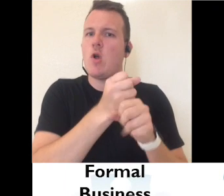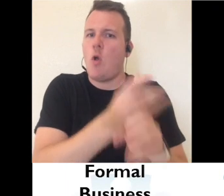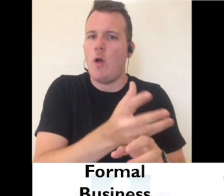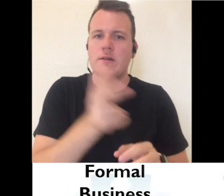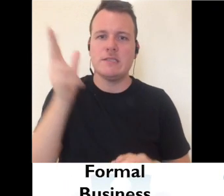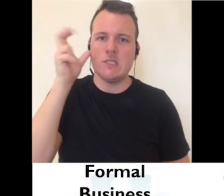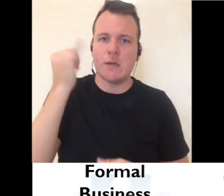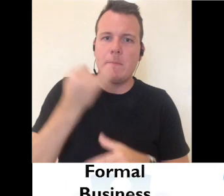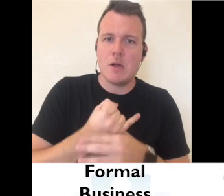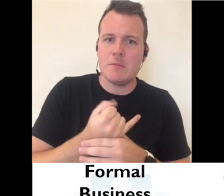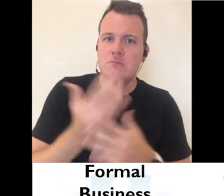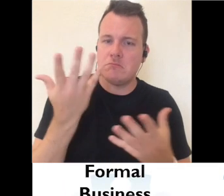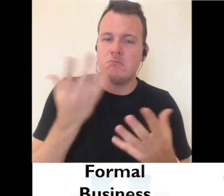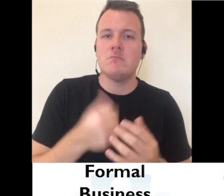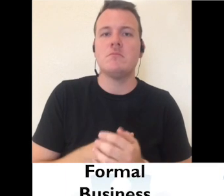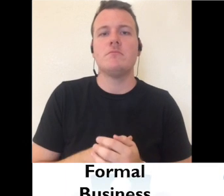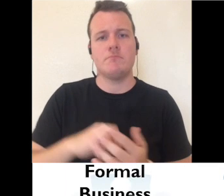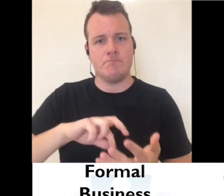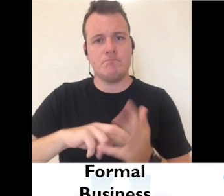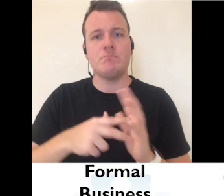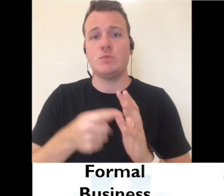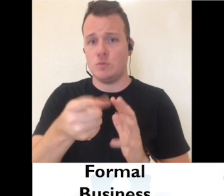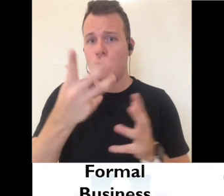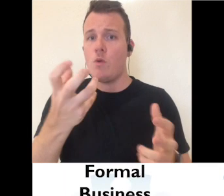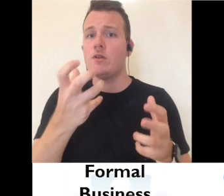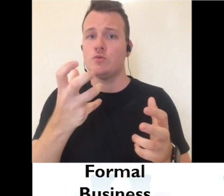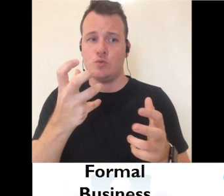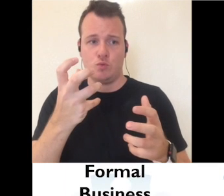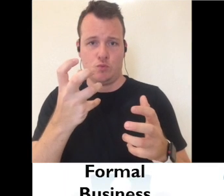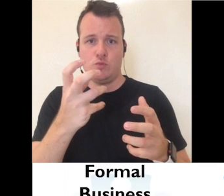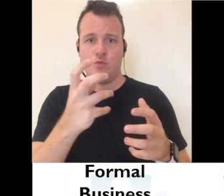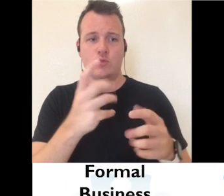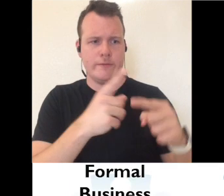that group, and then you have to talk about how you're gonna approach them. Are